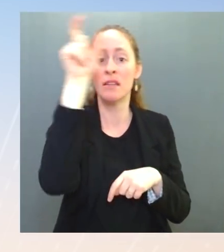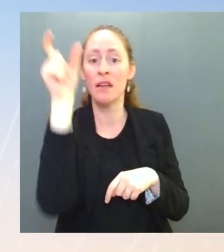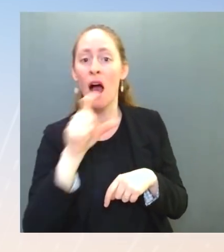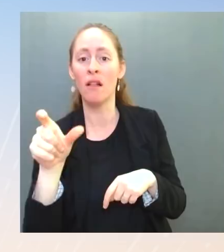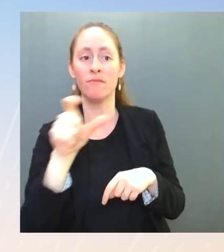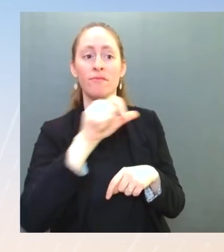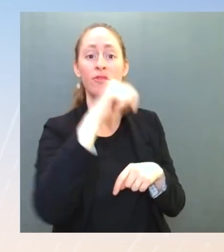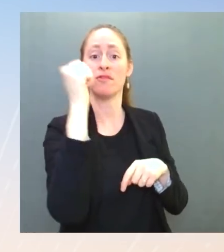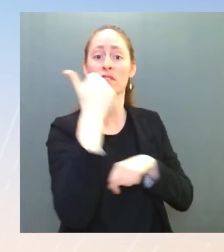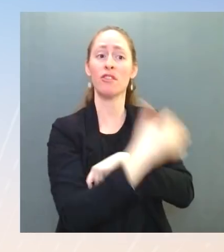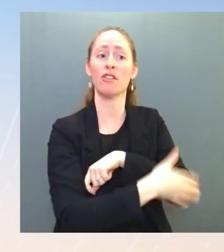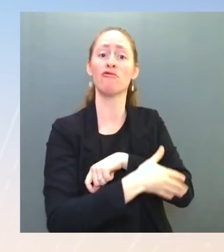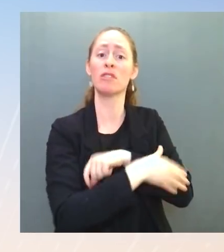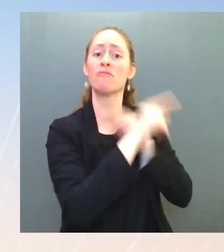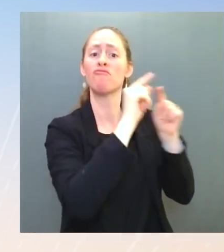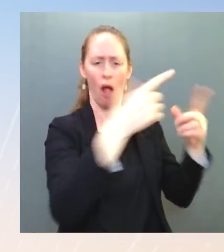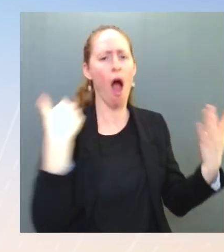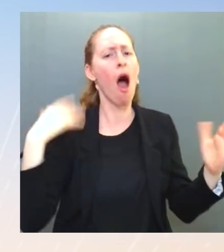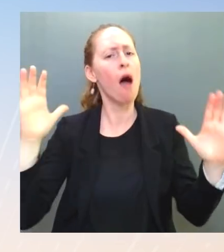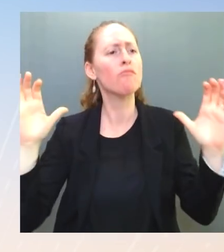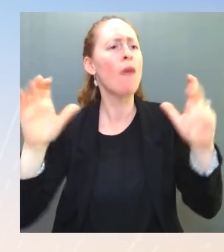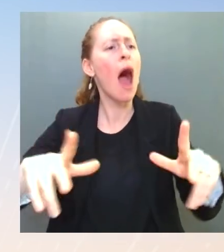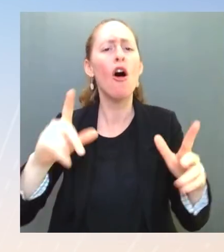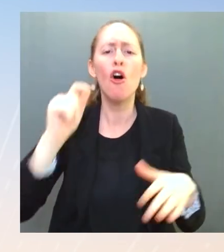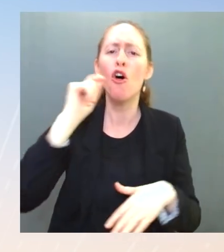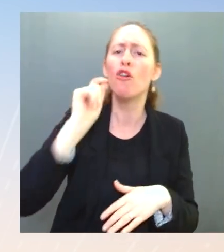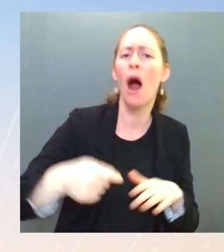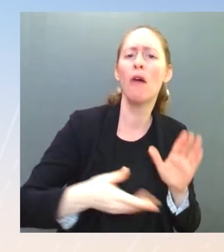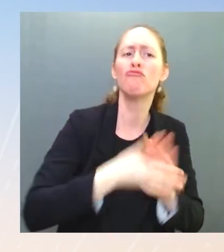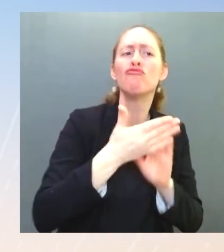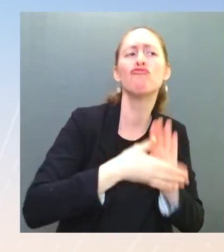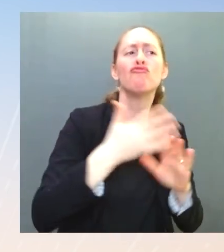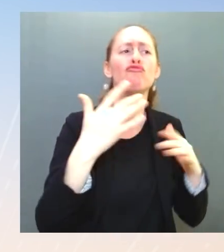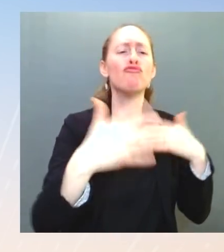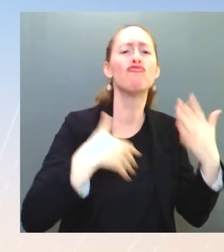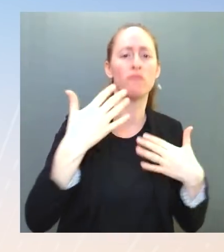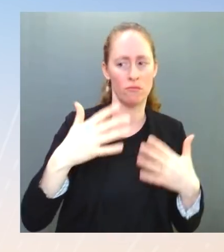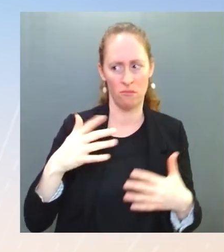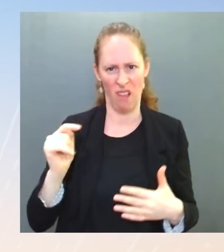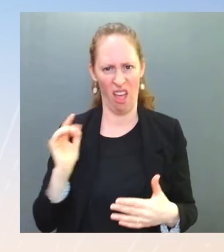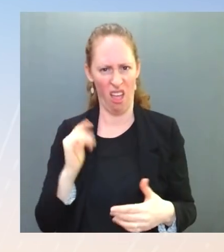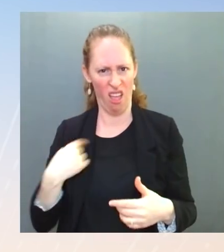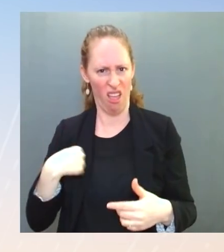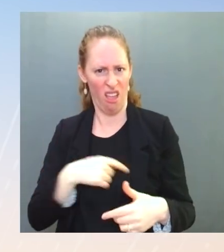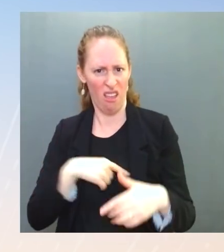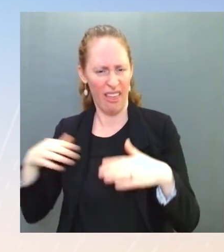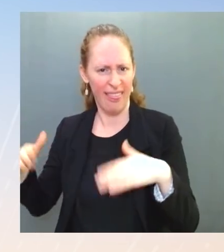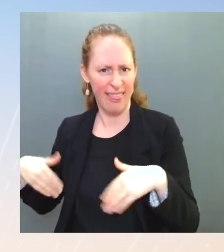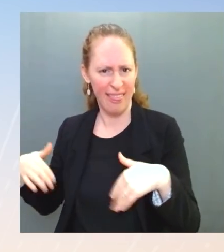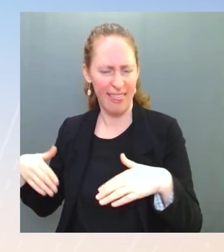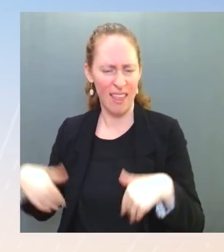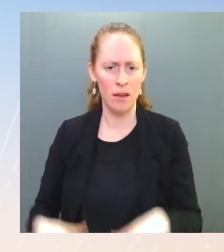Ms. Psaki: I would say that the most important thing the United States has done and continues to do is lead the entire global coalition